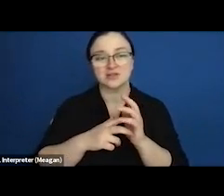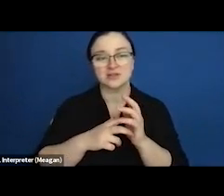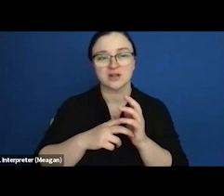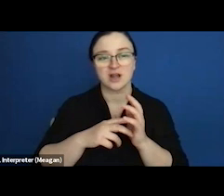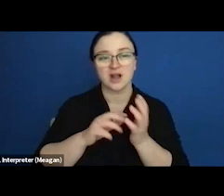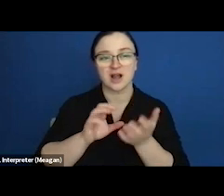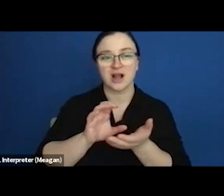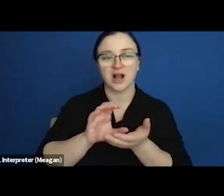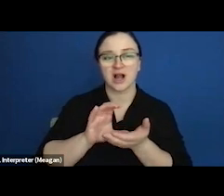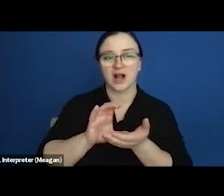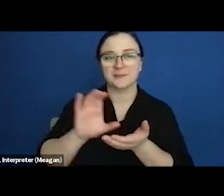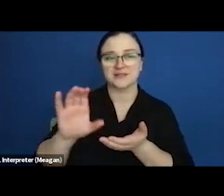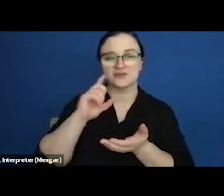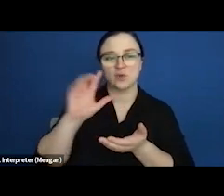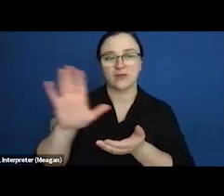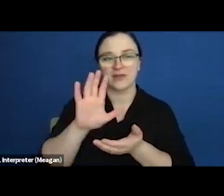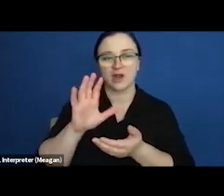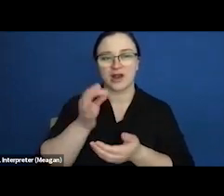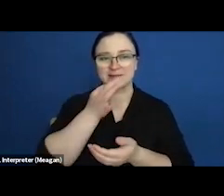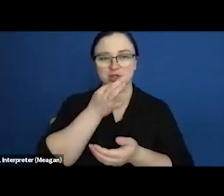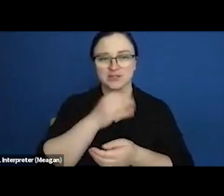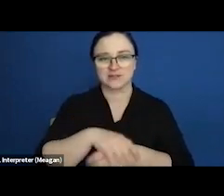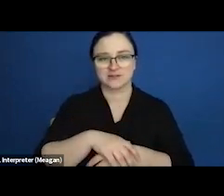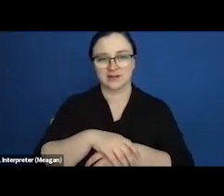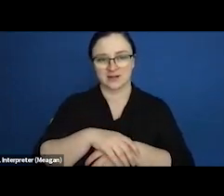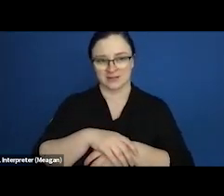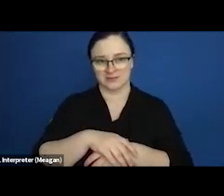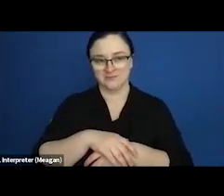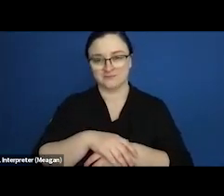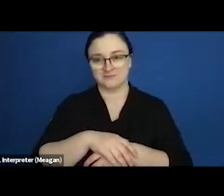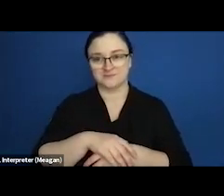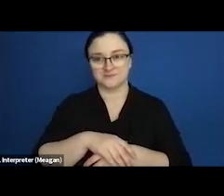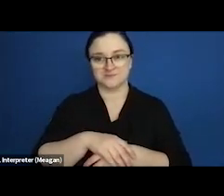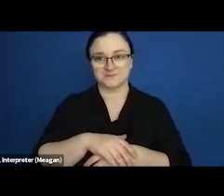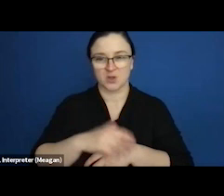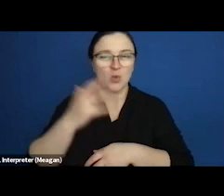In a few slides, we're gonna really get into the means of why that's value